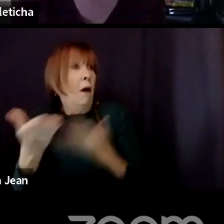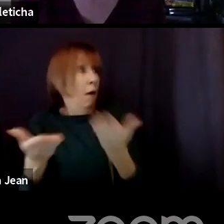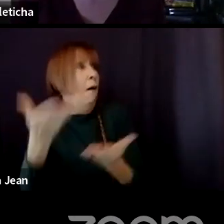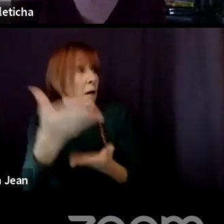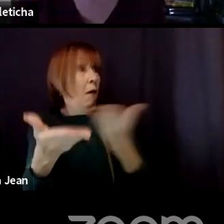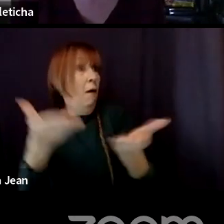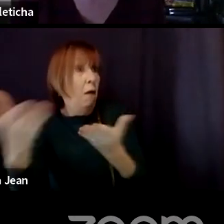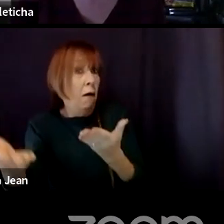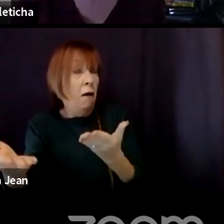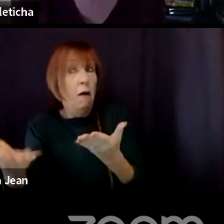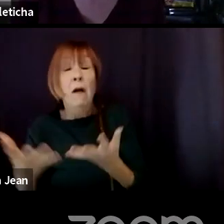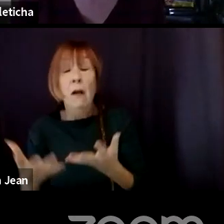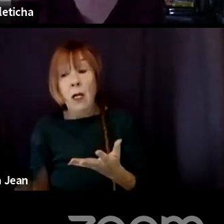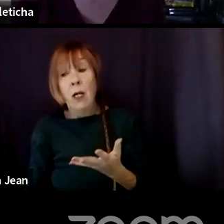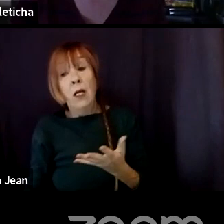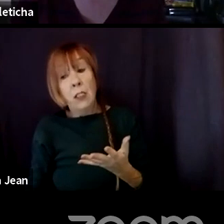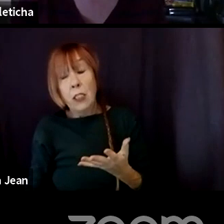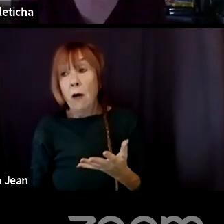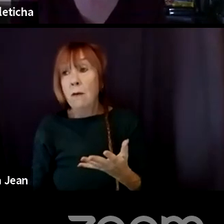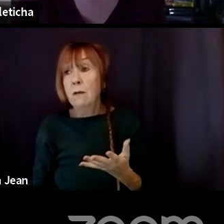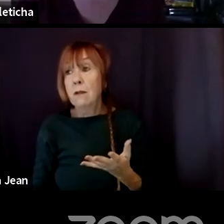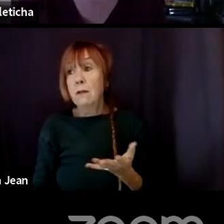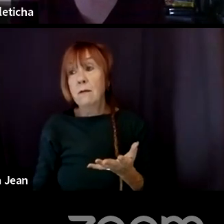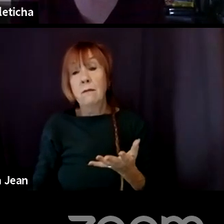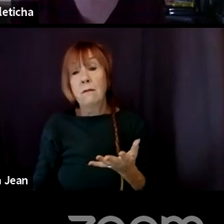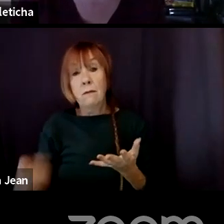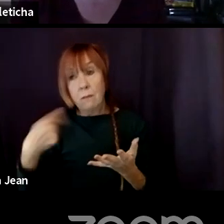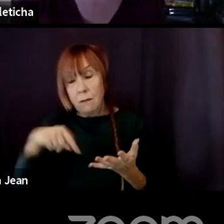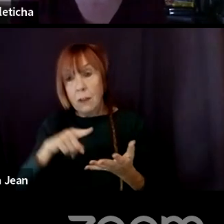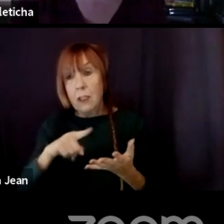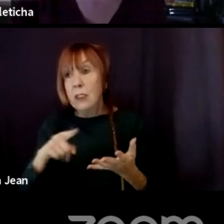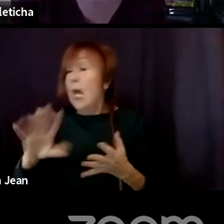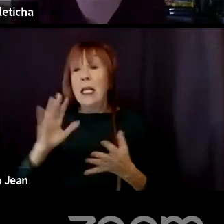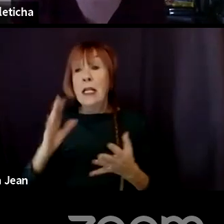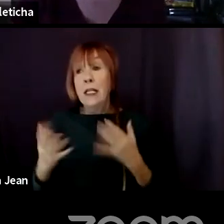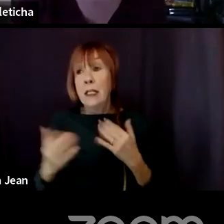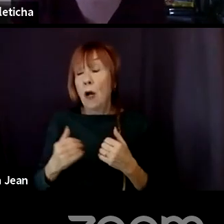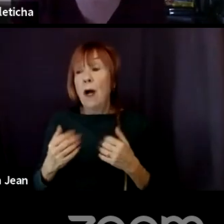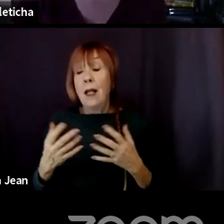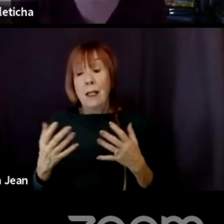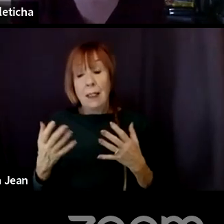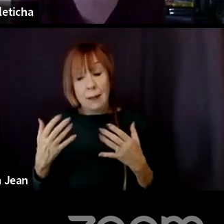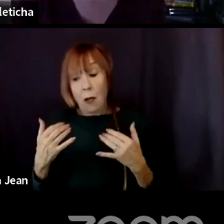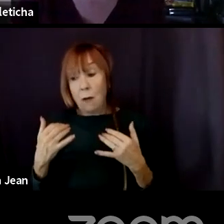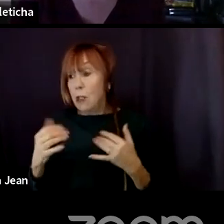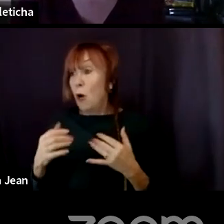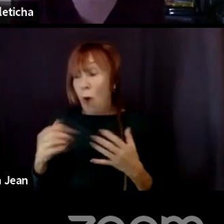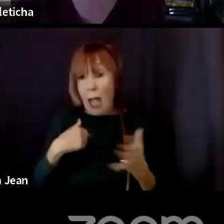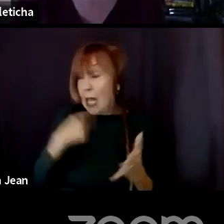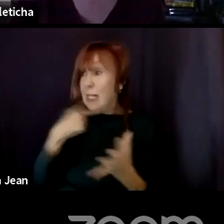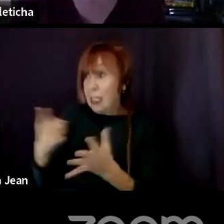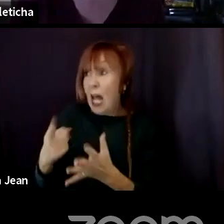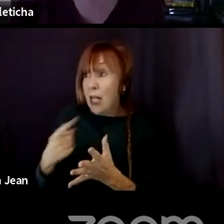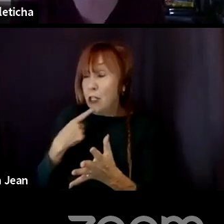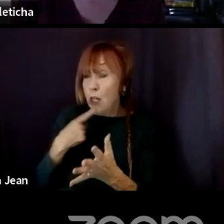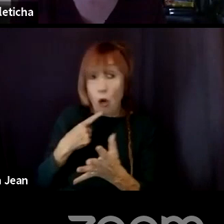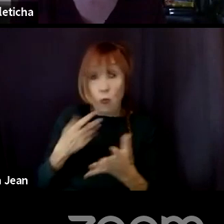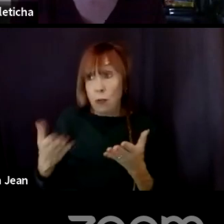Unless you guys wanna push it forward. So, no, no, we don't want to do that, I'm like, okay, good. I said in front of everybody. (chuckles)